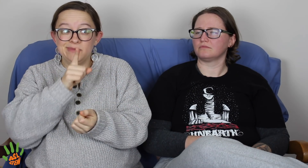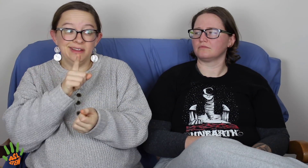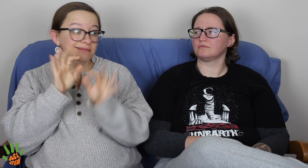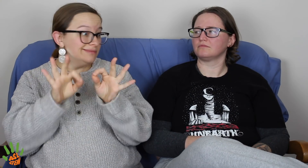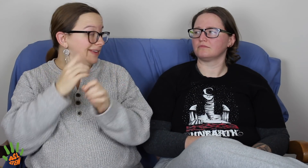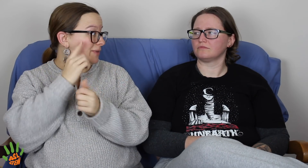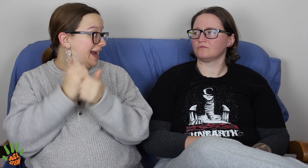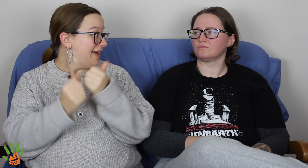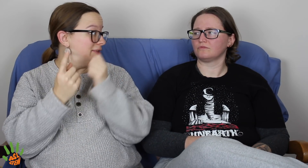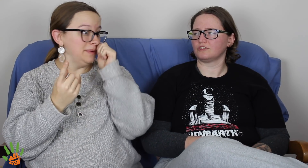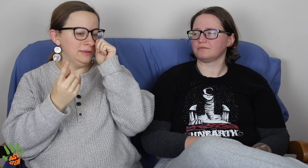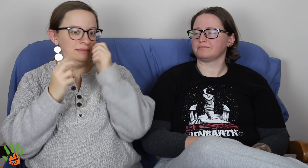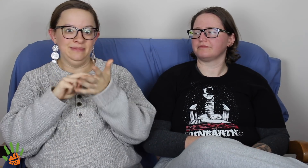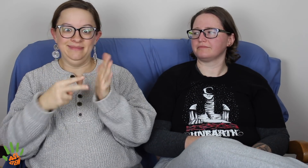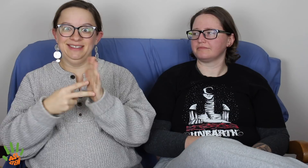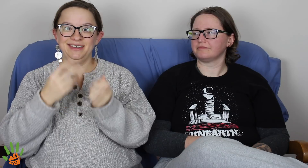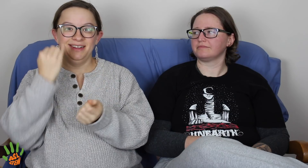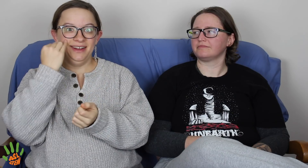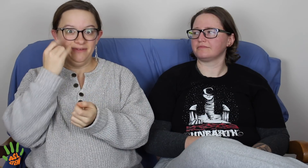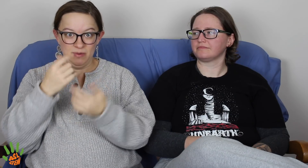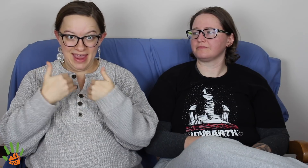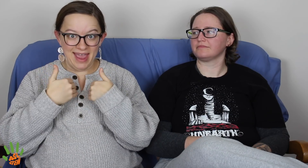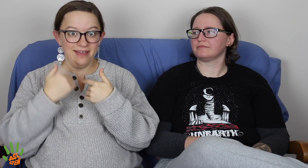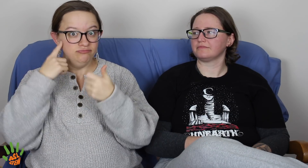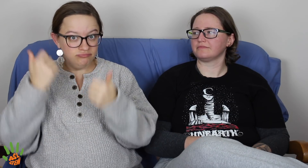It's just not a perfect solution for everybody.